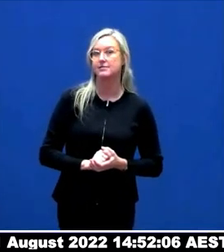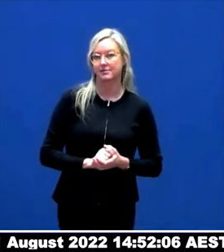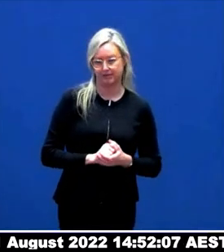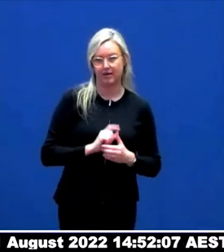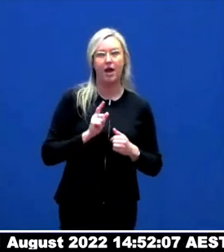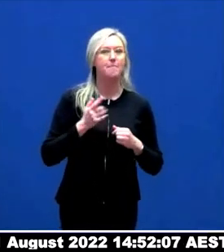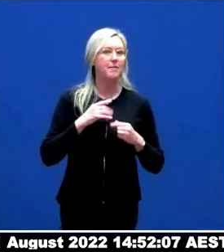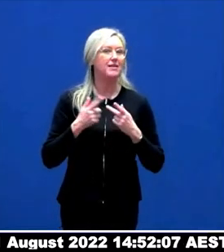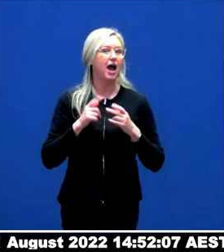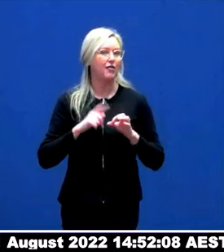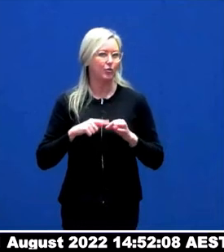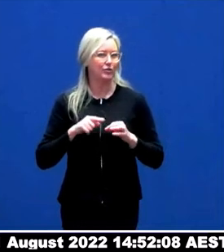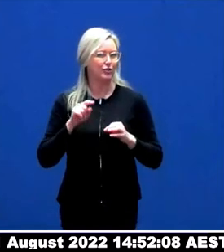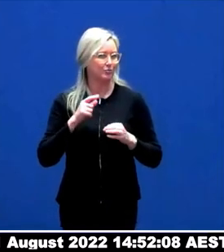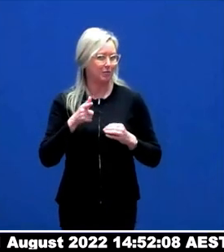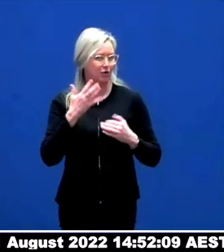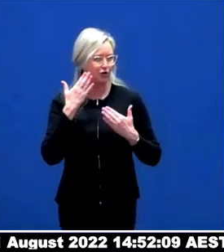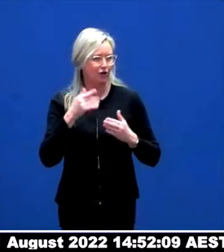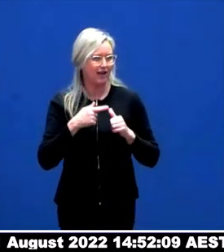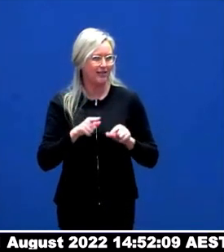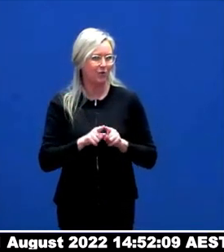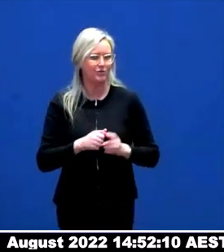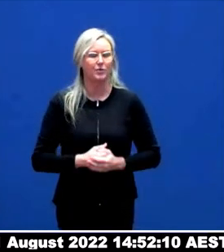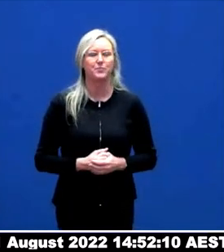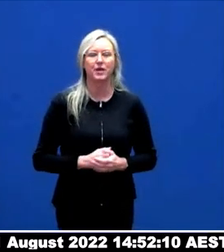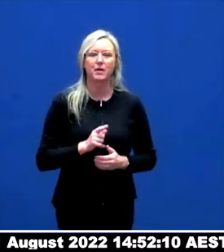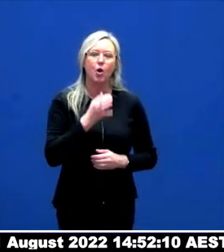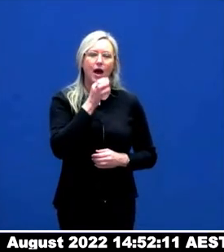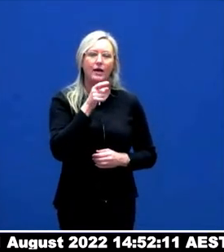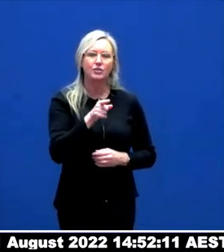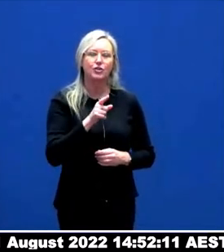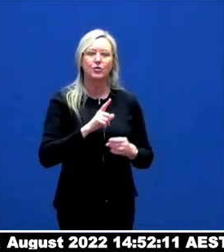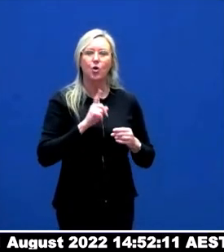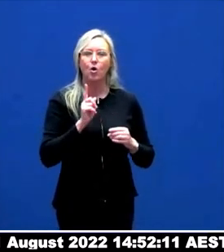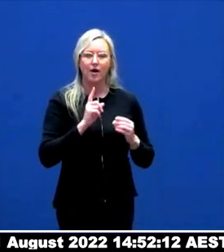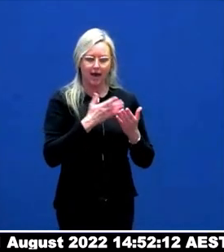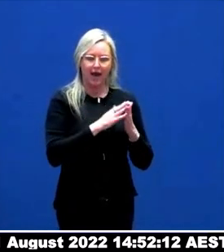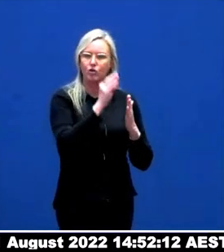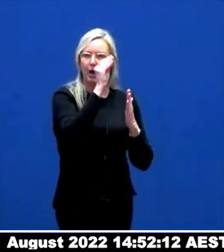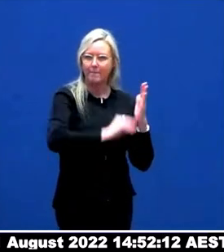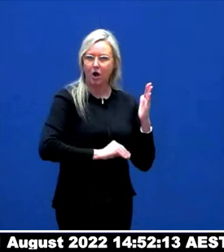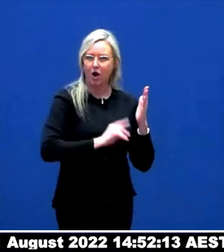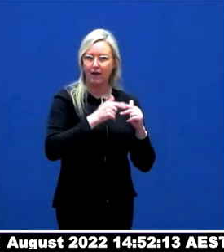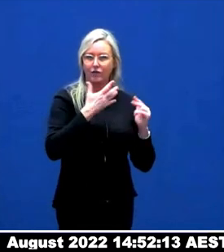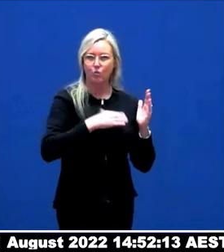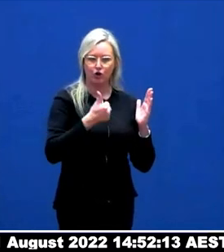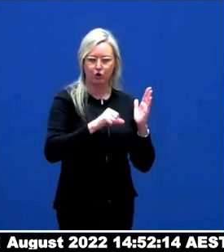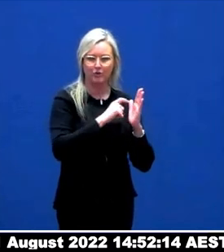I'll keep going. What's the application process if you want to use section 14? Once again, yes. Right.